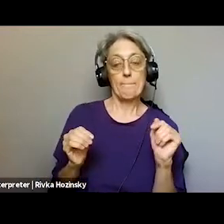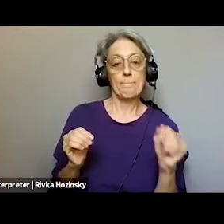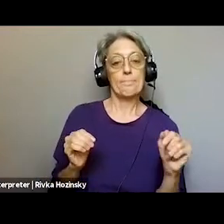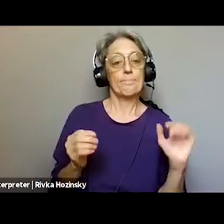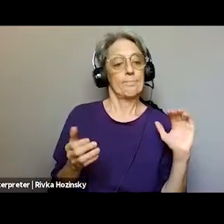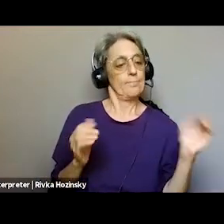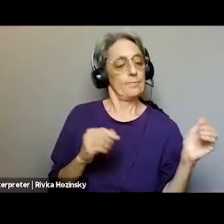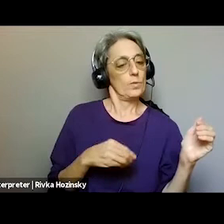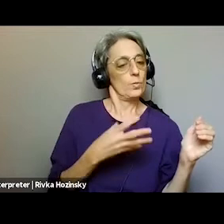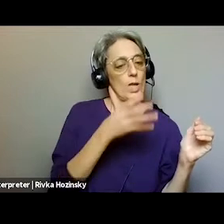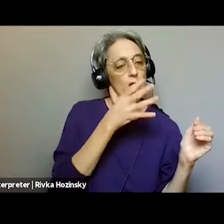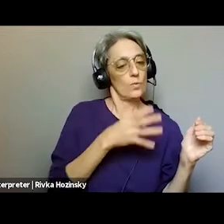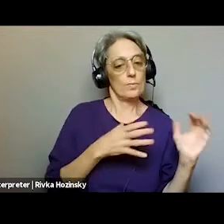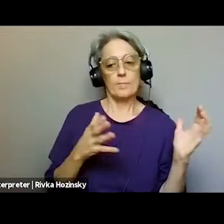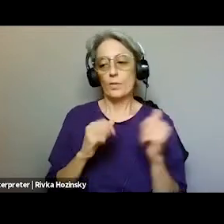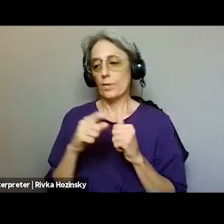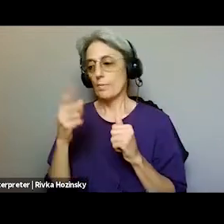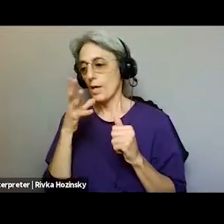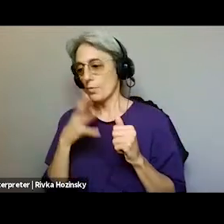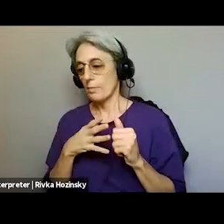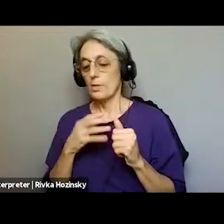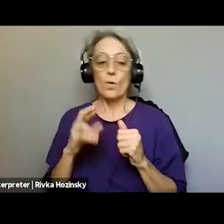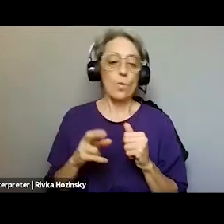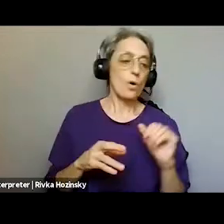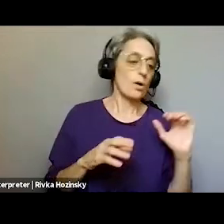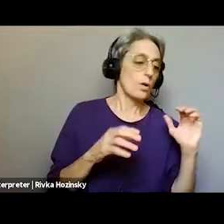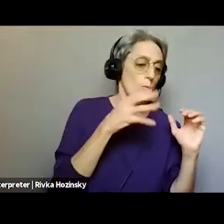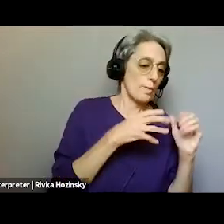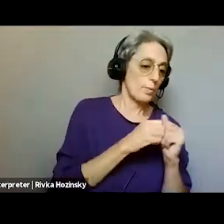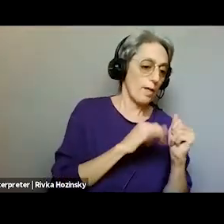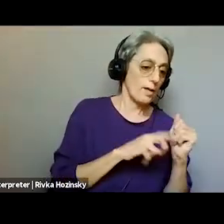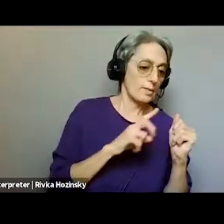white women to black women or women with IDD to women without IDD. And when we look at prenatal